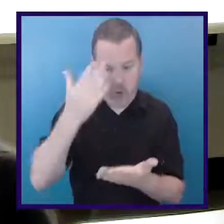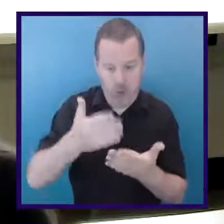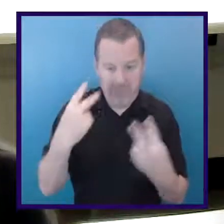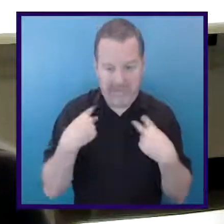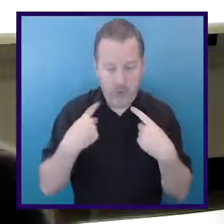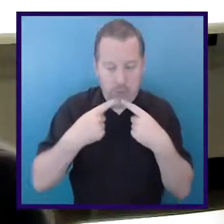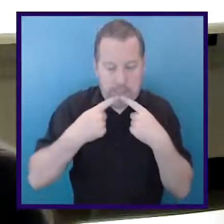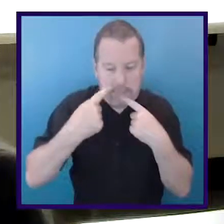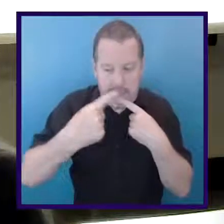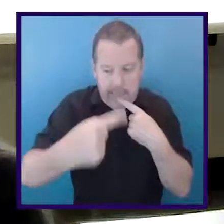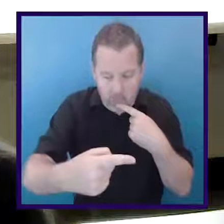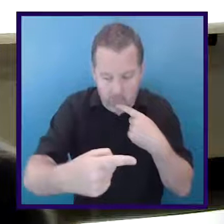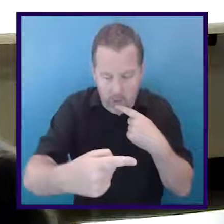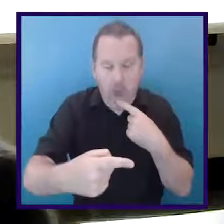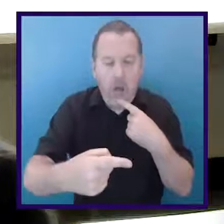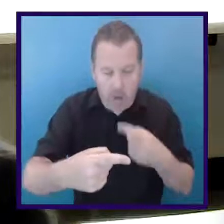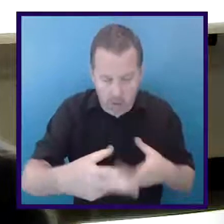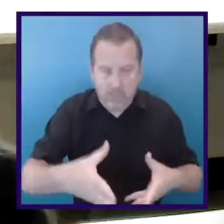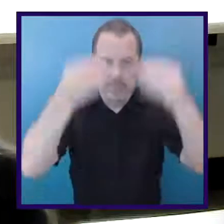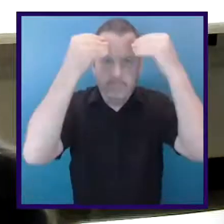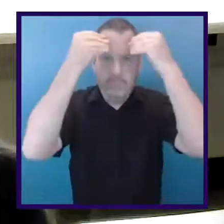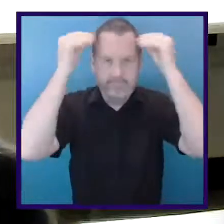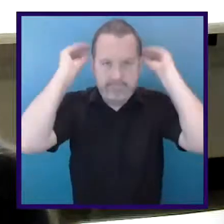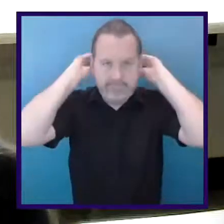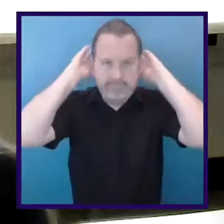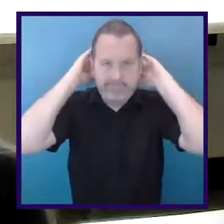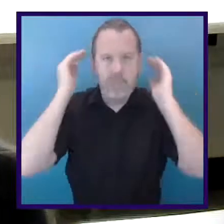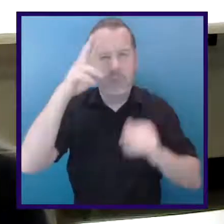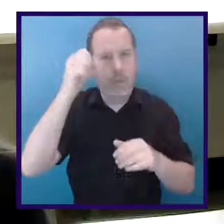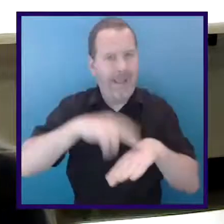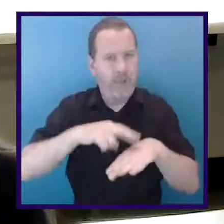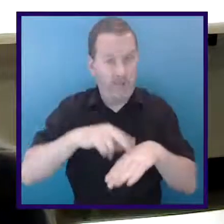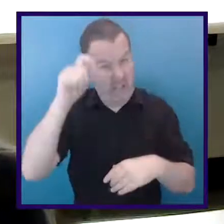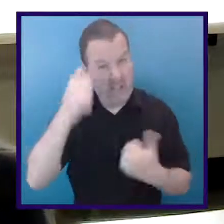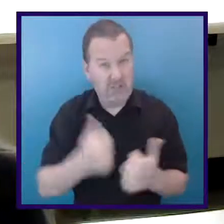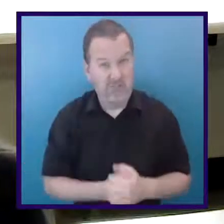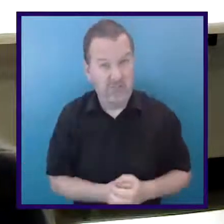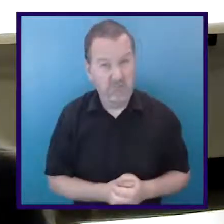helps them to remember it more. I think anyway. Great, thank you.